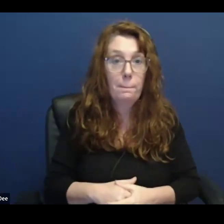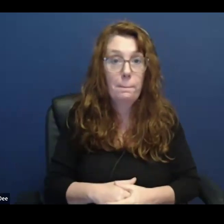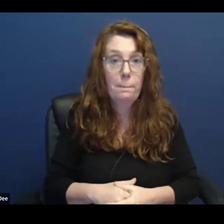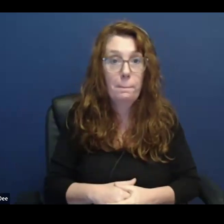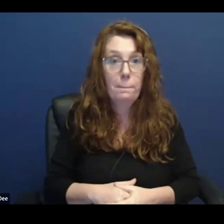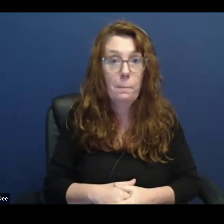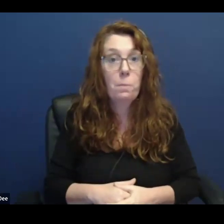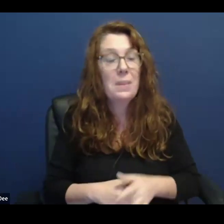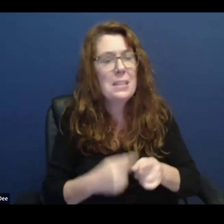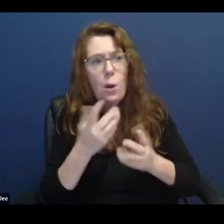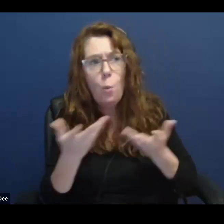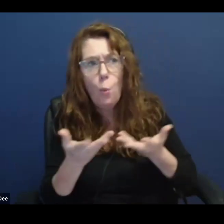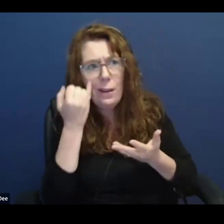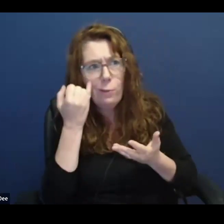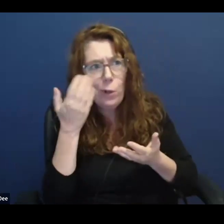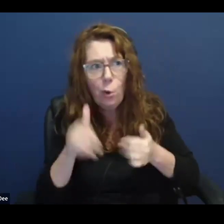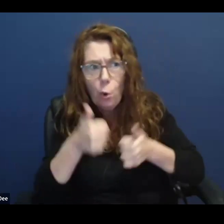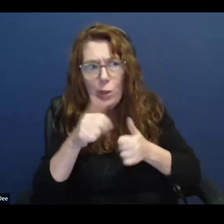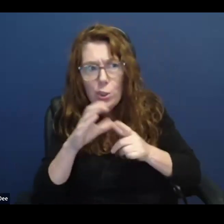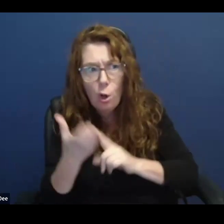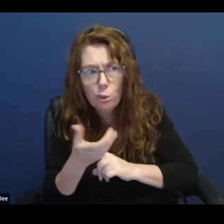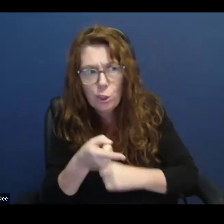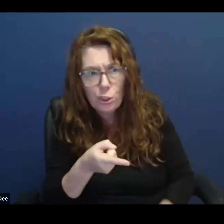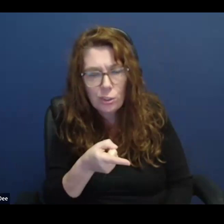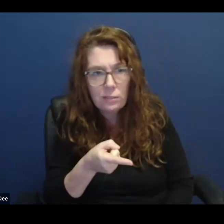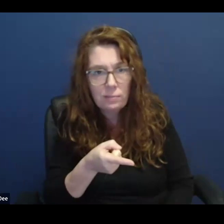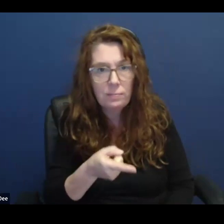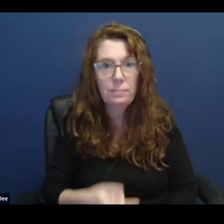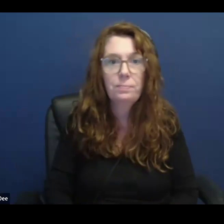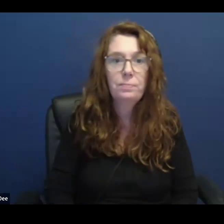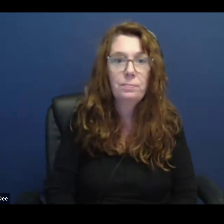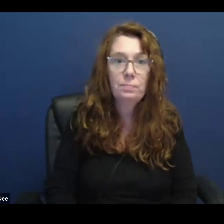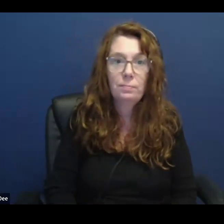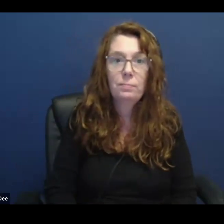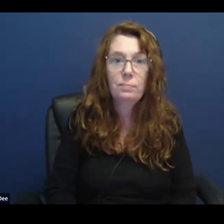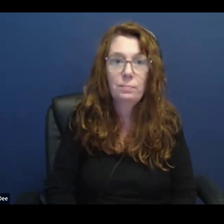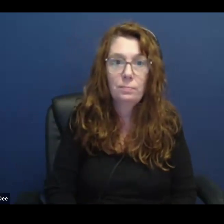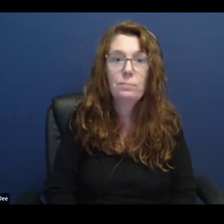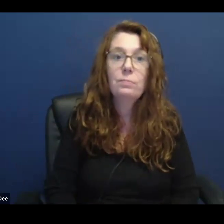with, "What if we don't know the culture of that collection?" Well, you want to use whatever